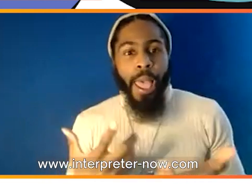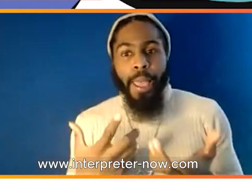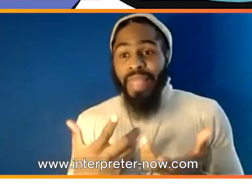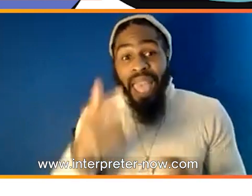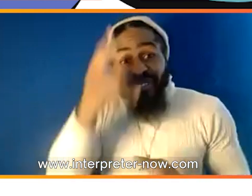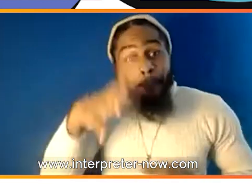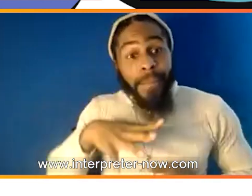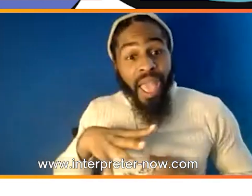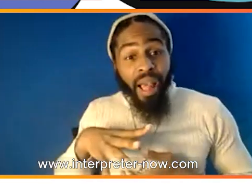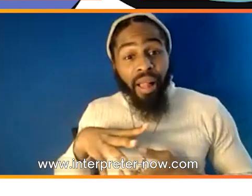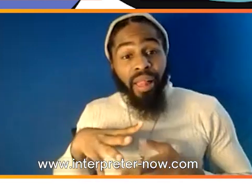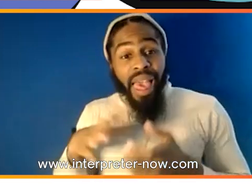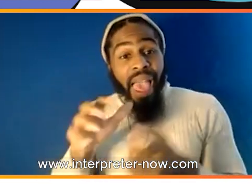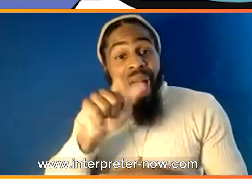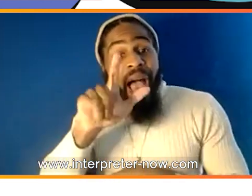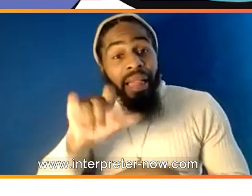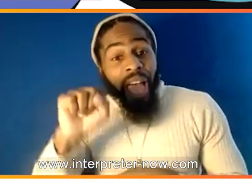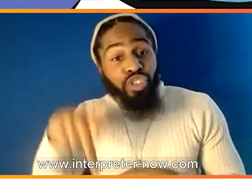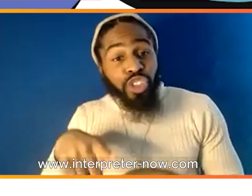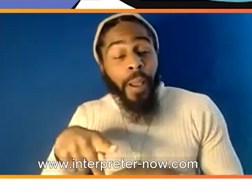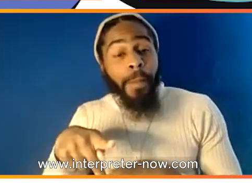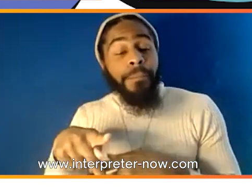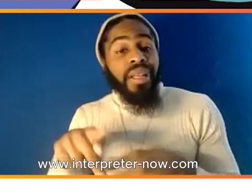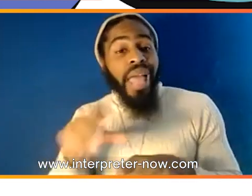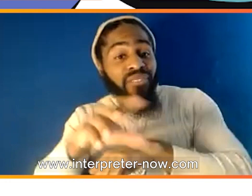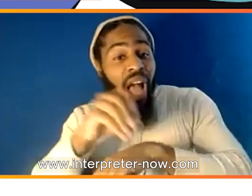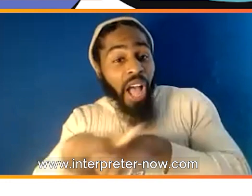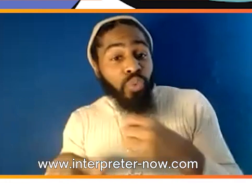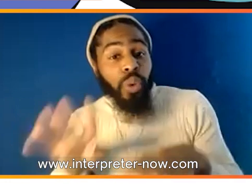I found that they had a male allyship advisory board. So myself and Dan Byrne, who works